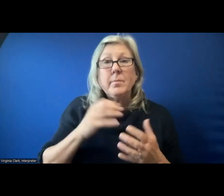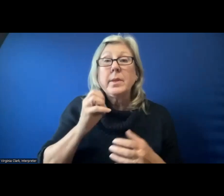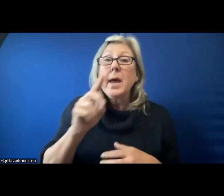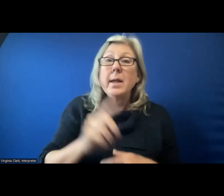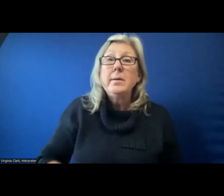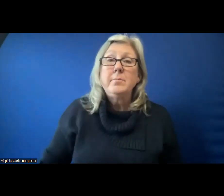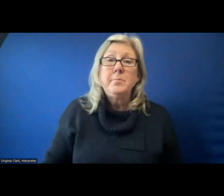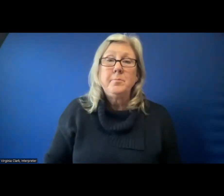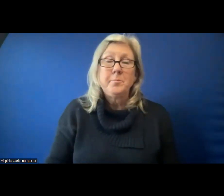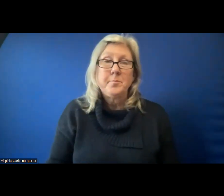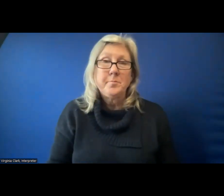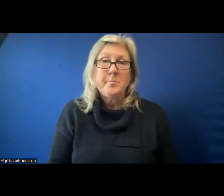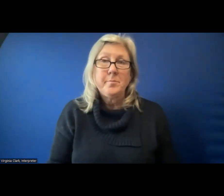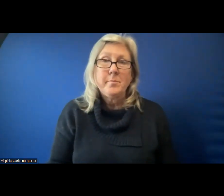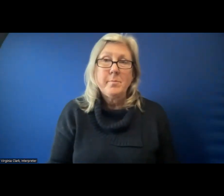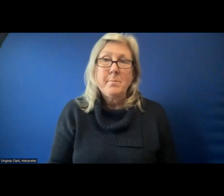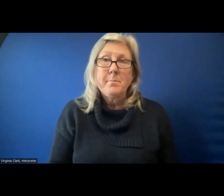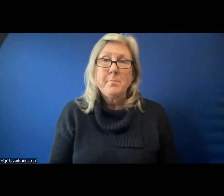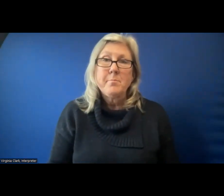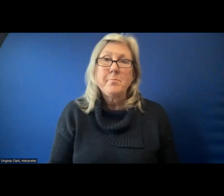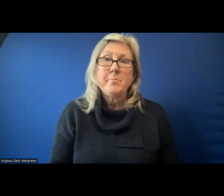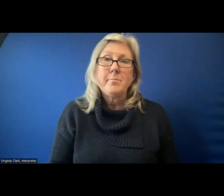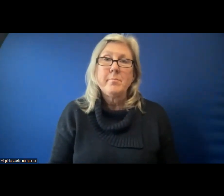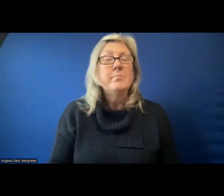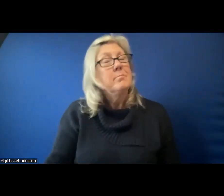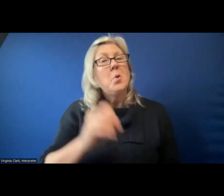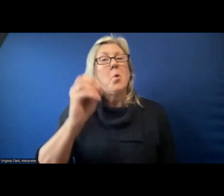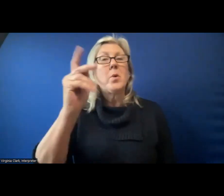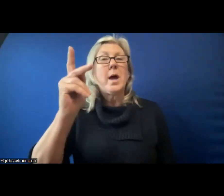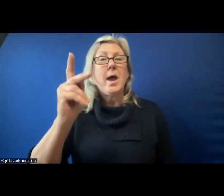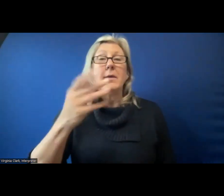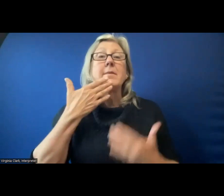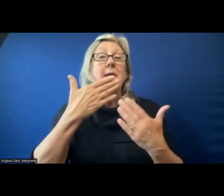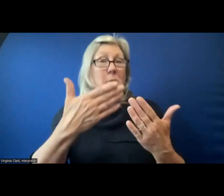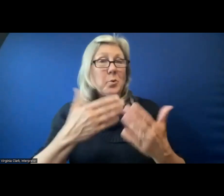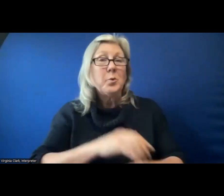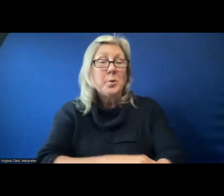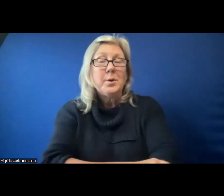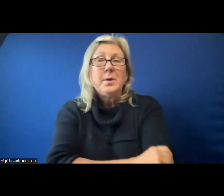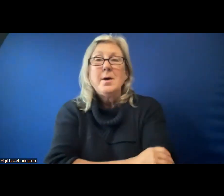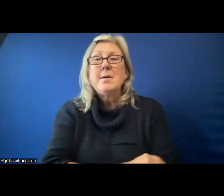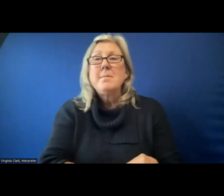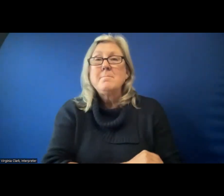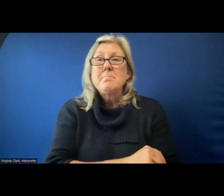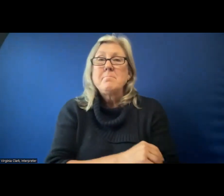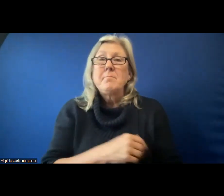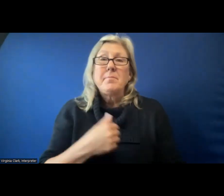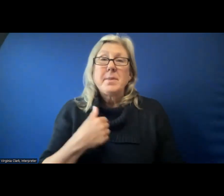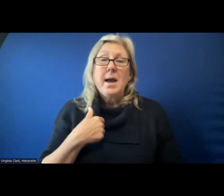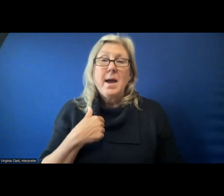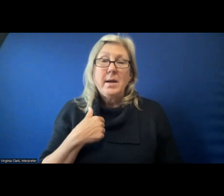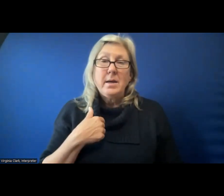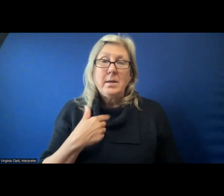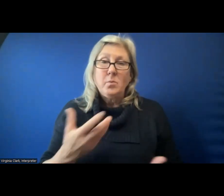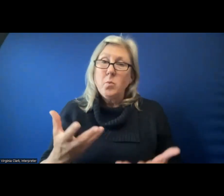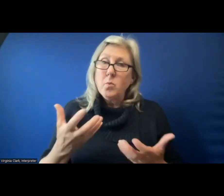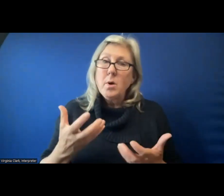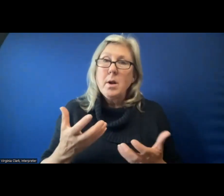Ed? >> OK. Thank you. I want to I'm going to set